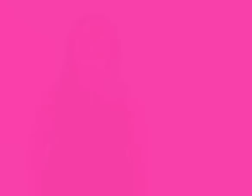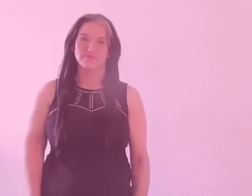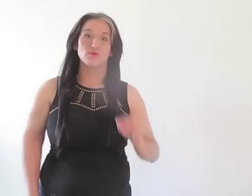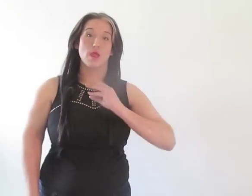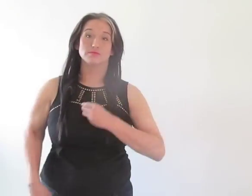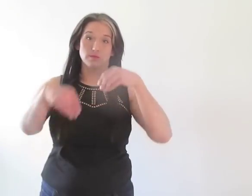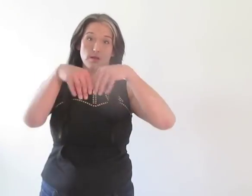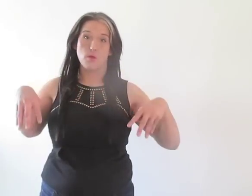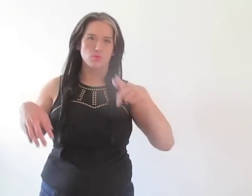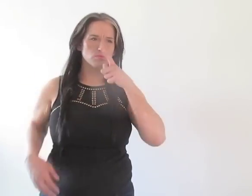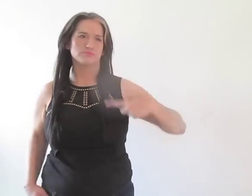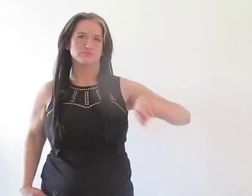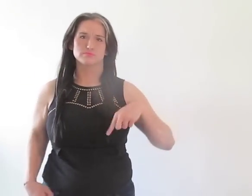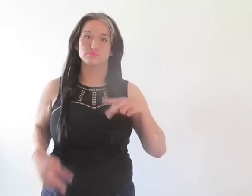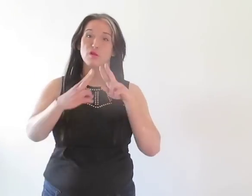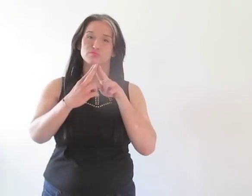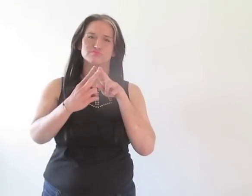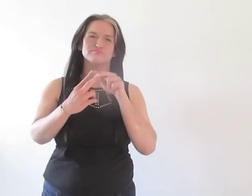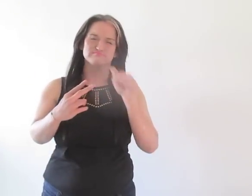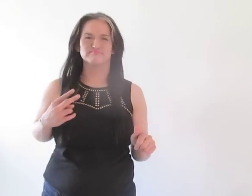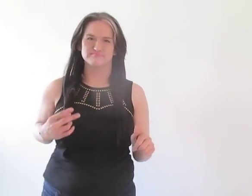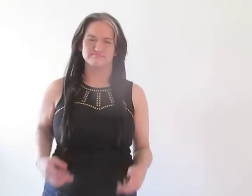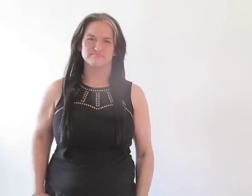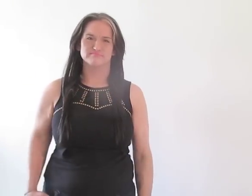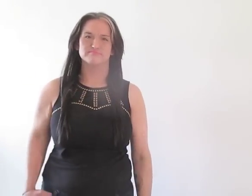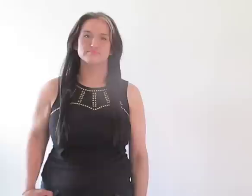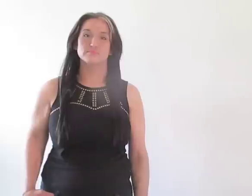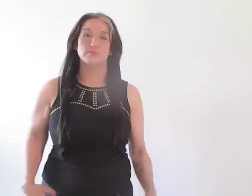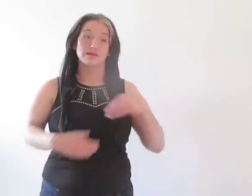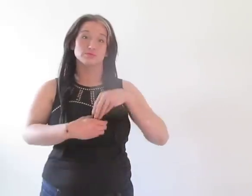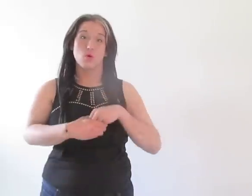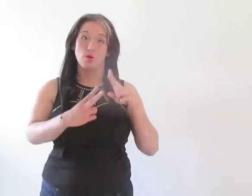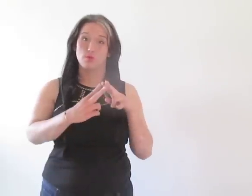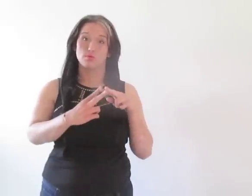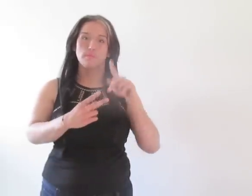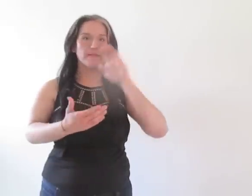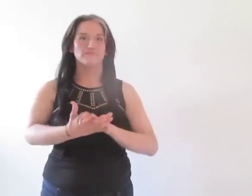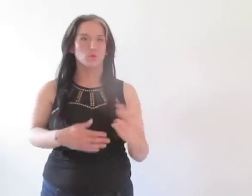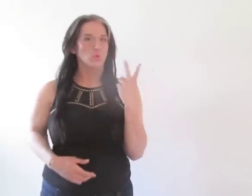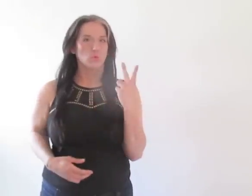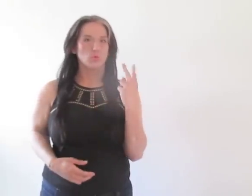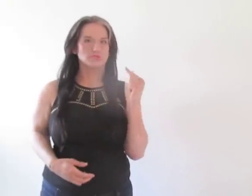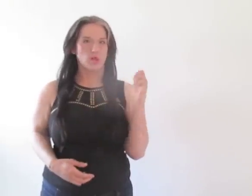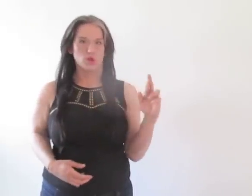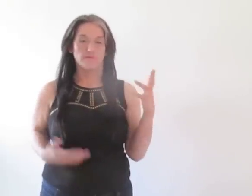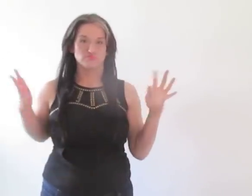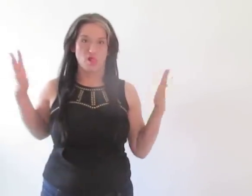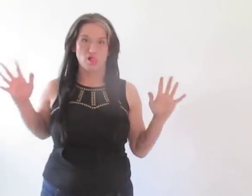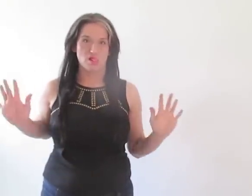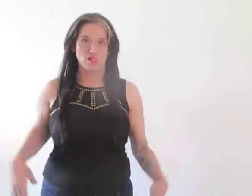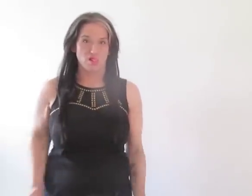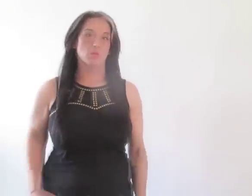1: The Trans Umbrella includes people outside of the gender binary. The gender binary believes that only two genders exist. Those who identify as outside of the binary consider themselves as non-binary.